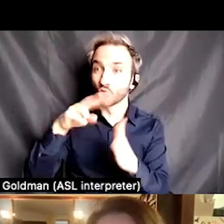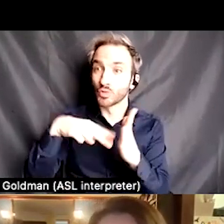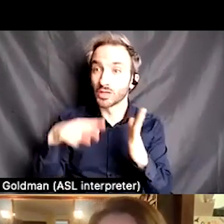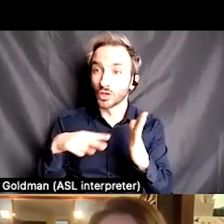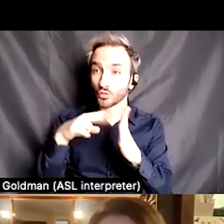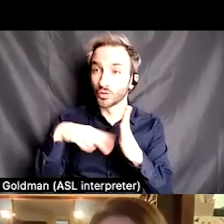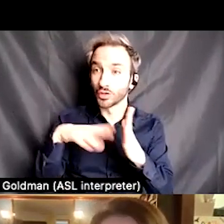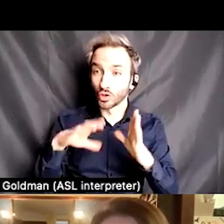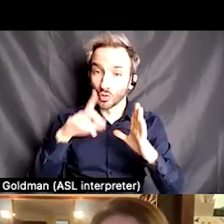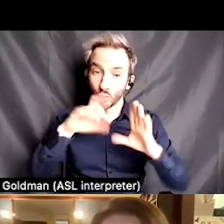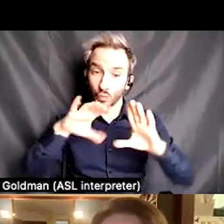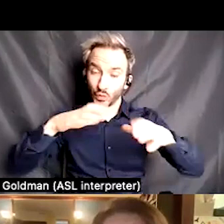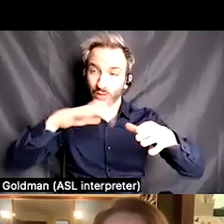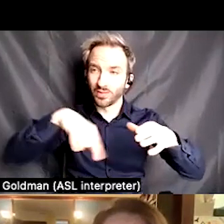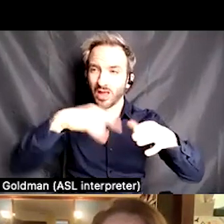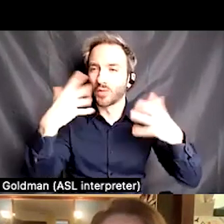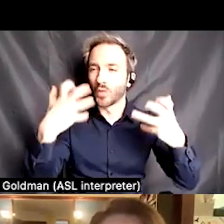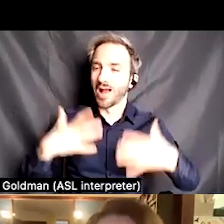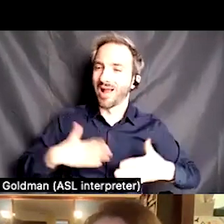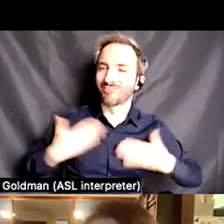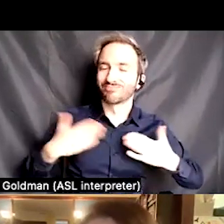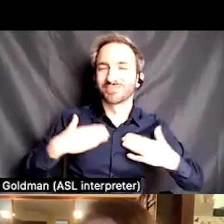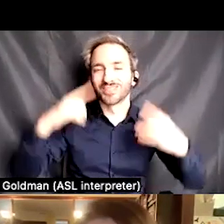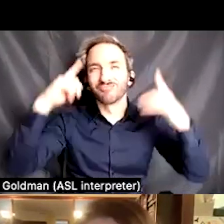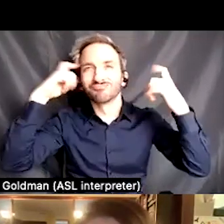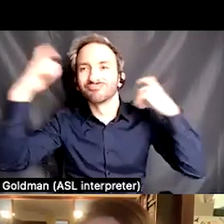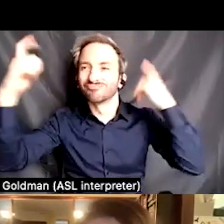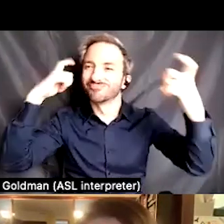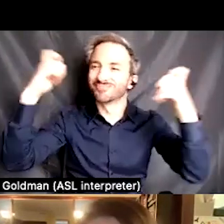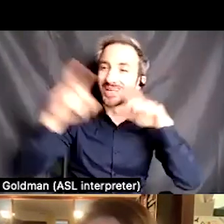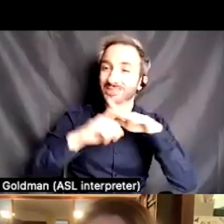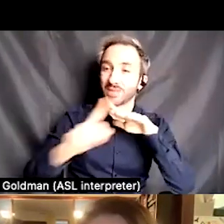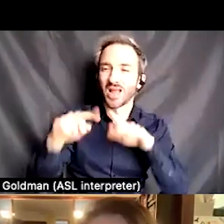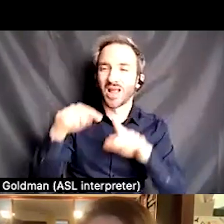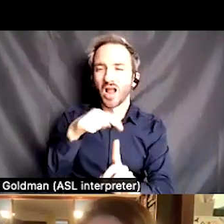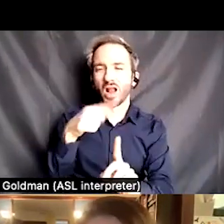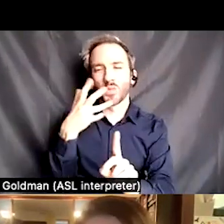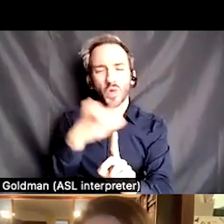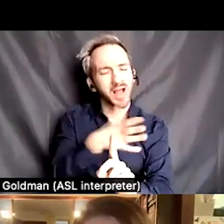happy and escapist reads, and as they look to kind of graduate up into books in the adult BISACs.